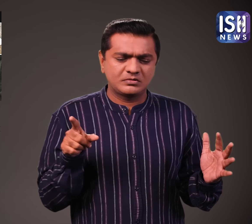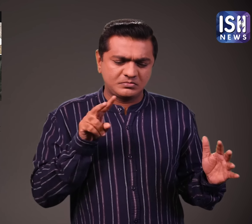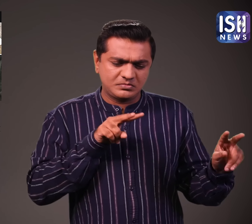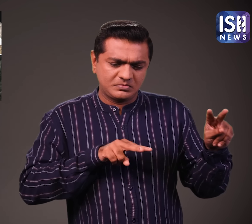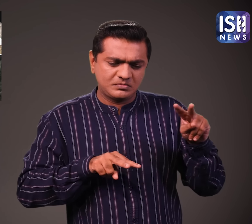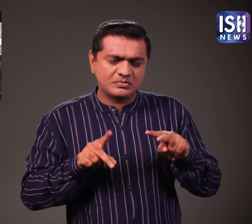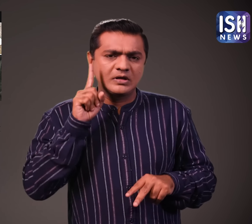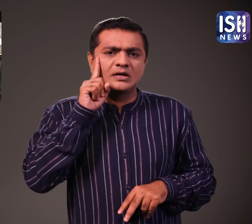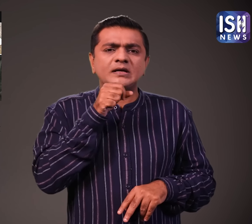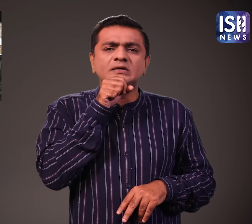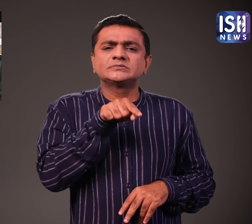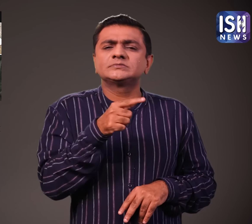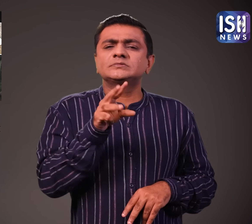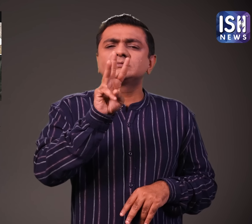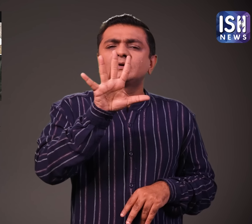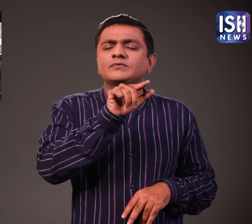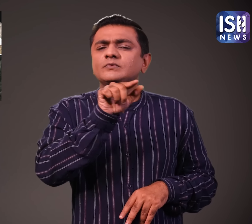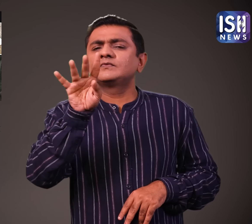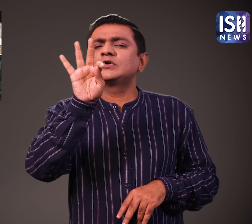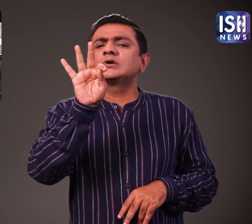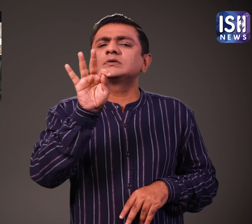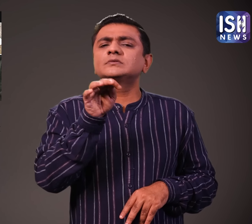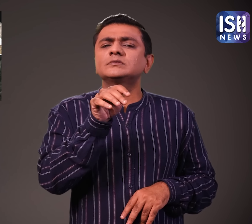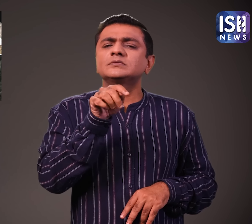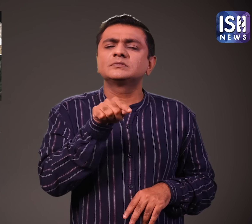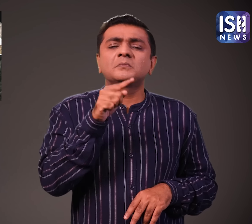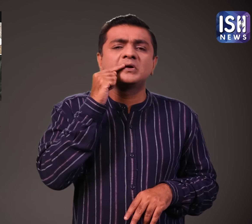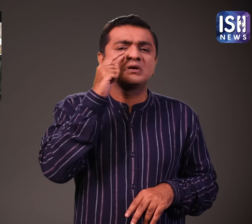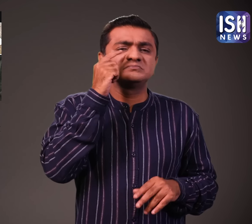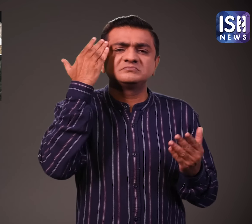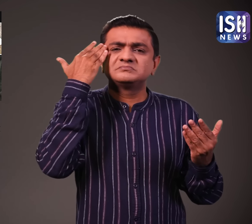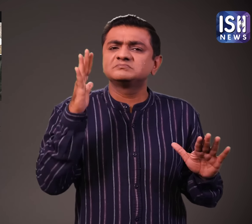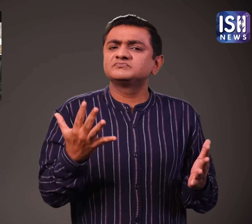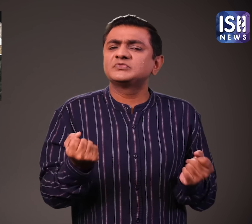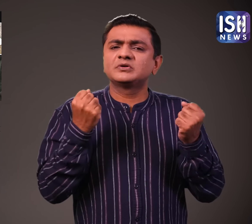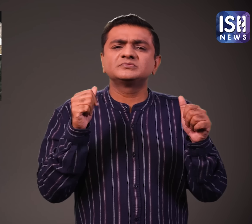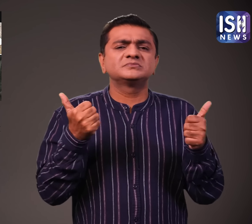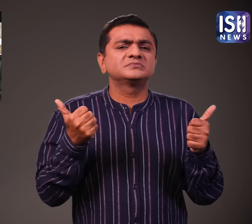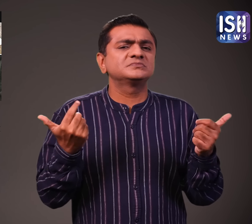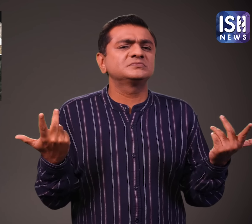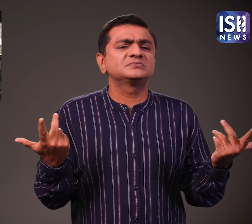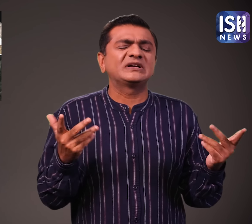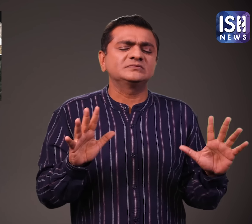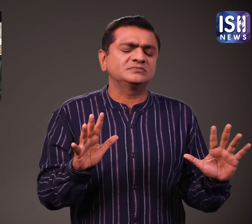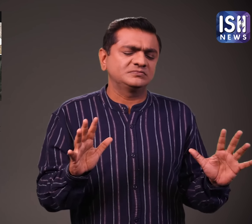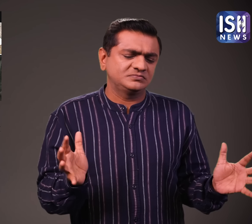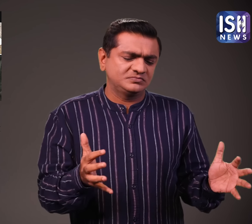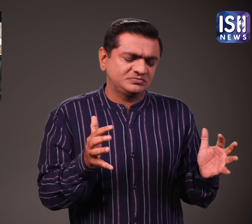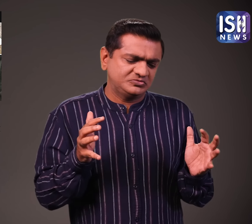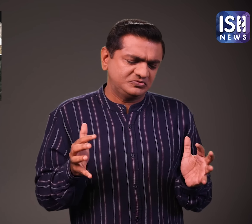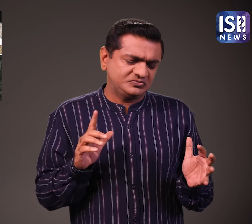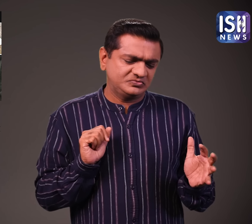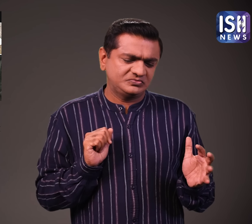Police suspect the remains belong to someone aged 35–40, but the gender is still unknown.